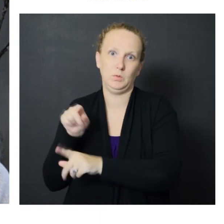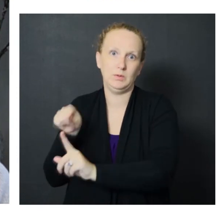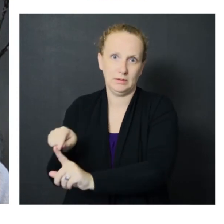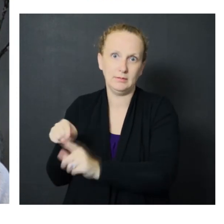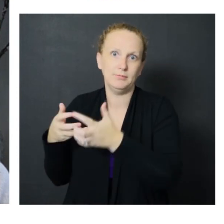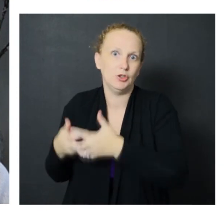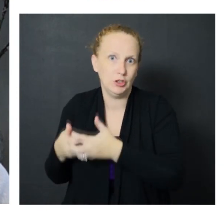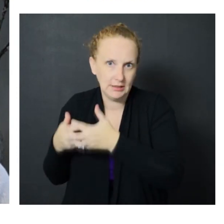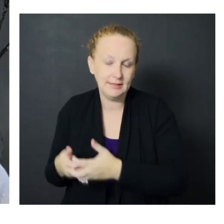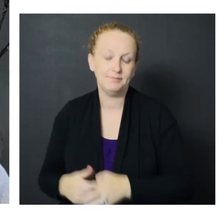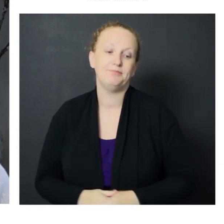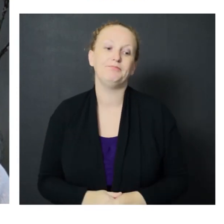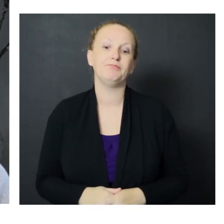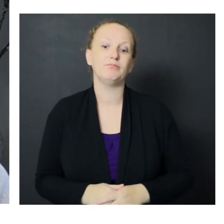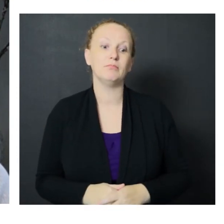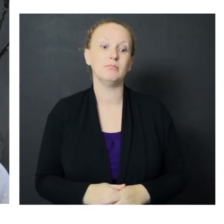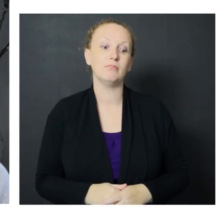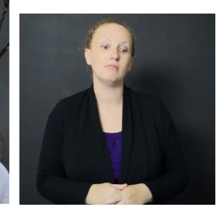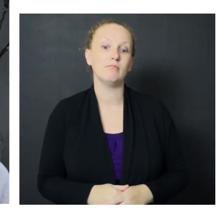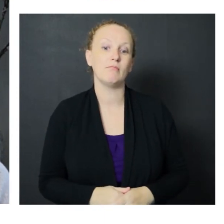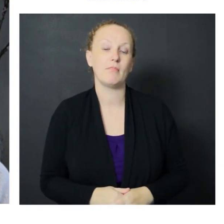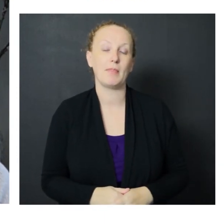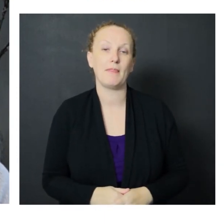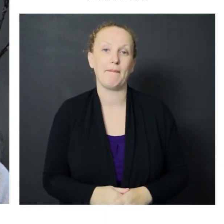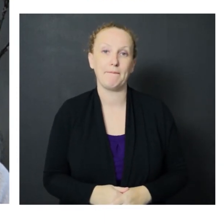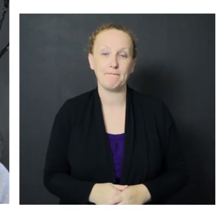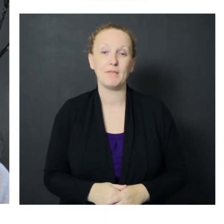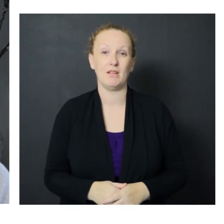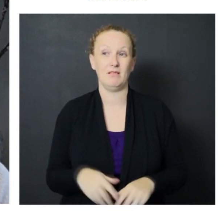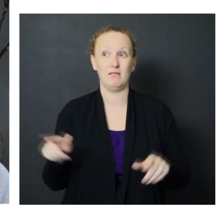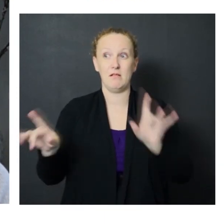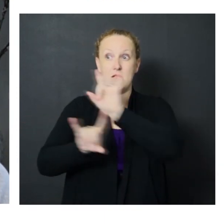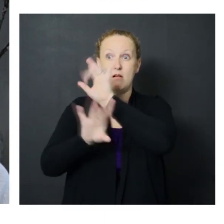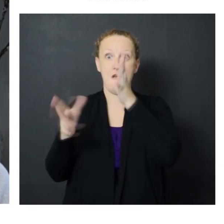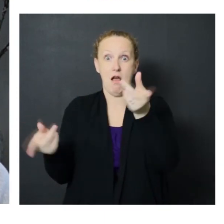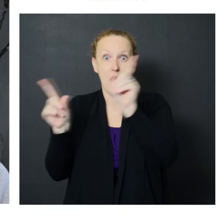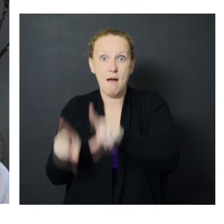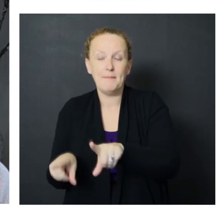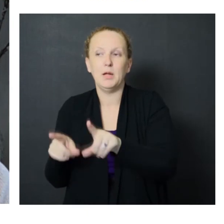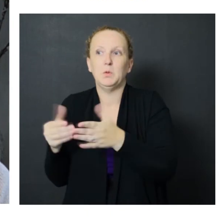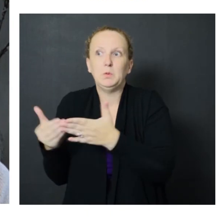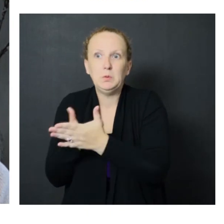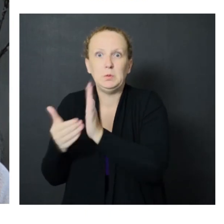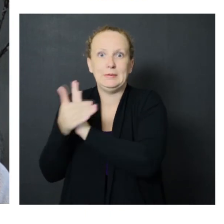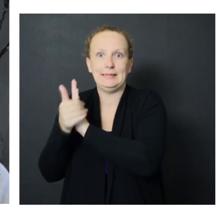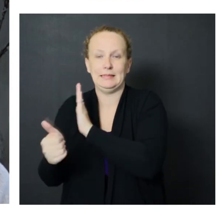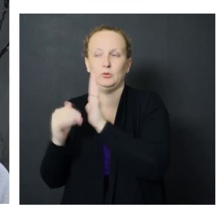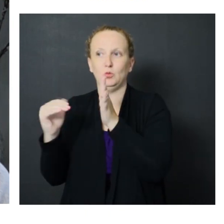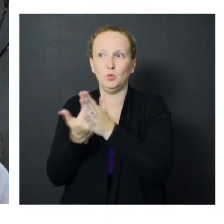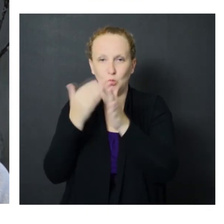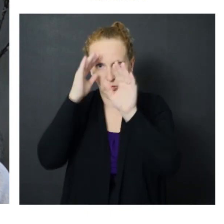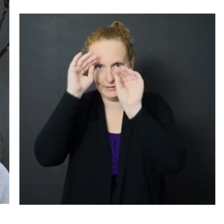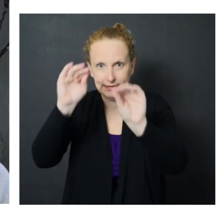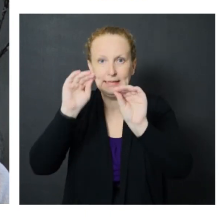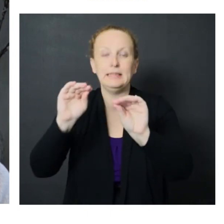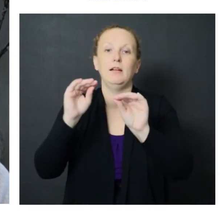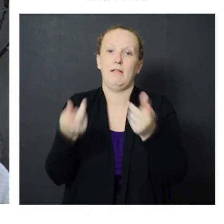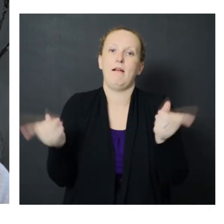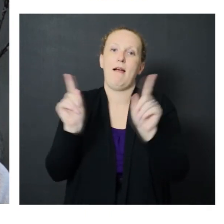confirmed body of knowledge and skills that could be utilized in a crisis. The same thing you know is, uh, to,